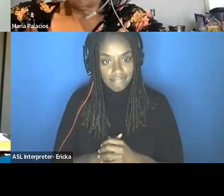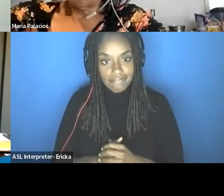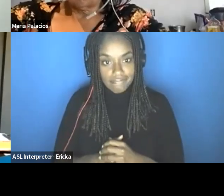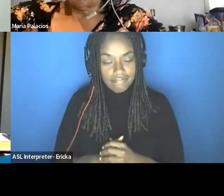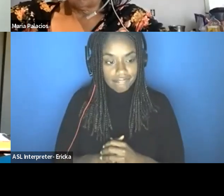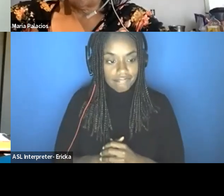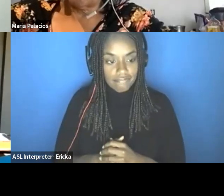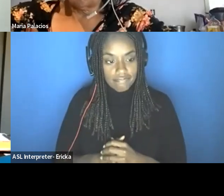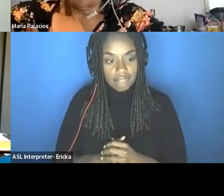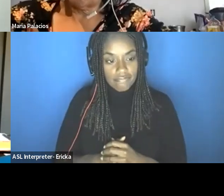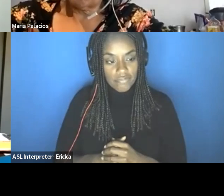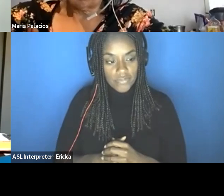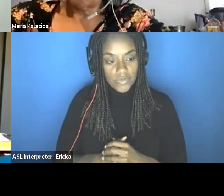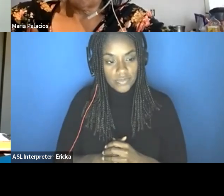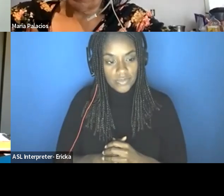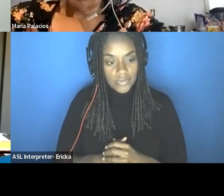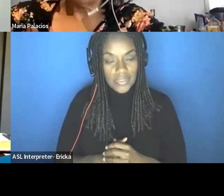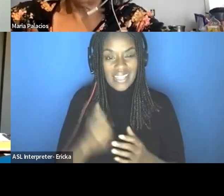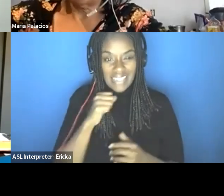So, to kind of prevent that defensiveness, that might come in, I would definitely recommend putting the center first and what do we, as a center, can do.